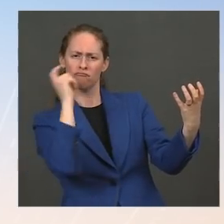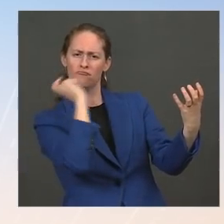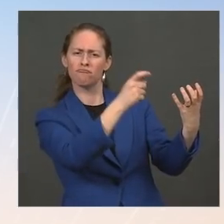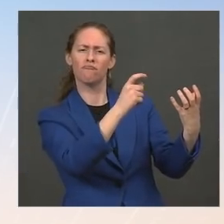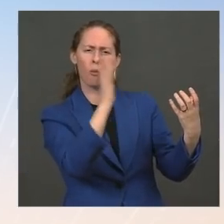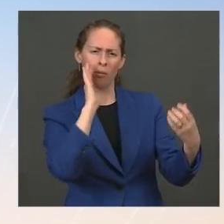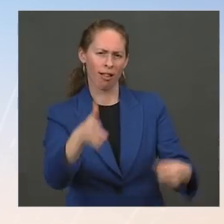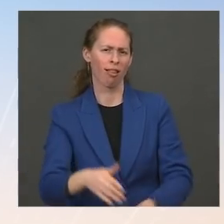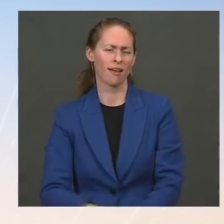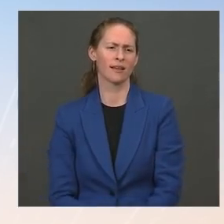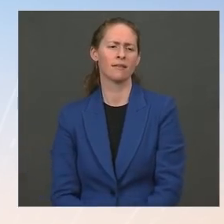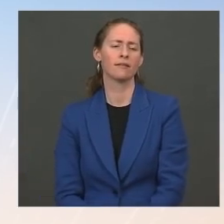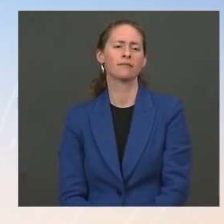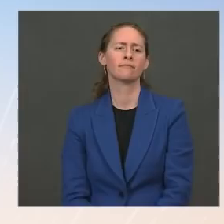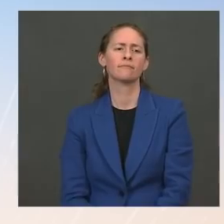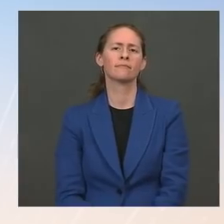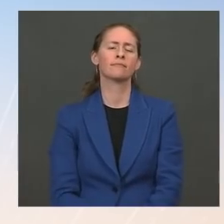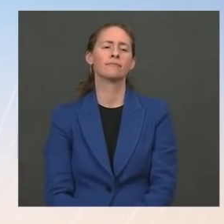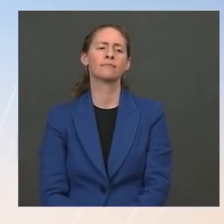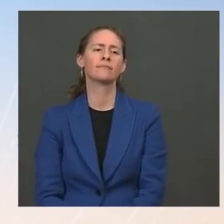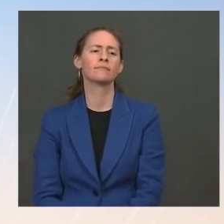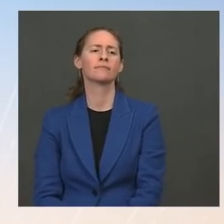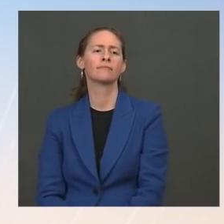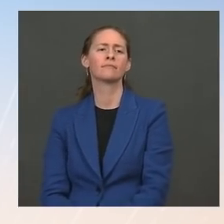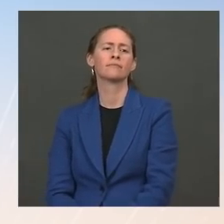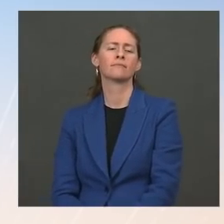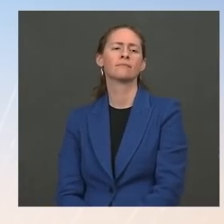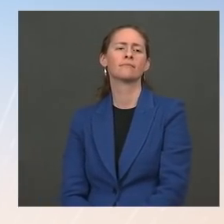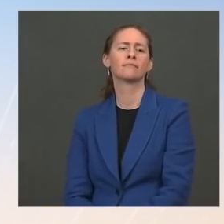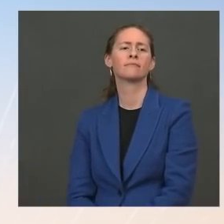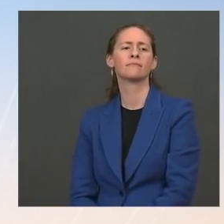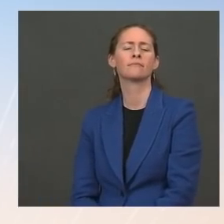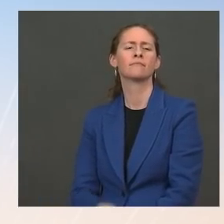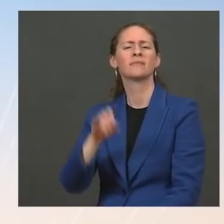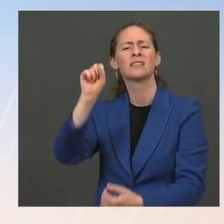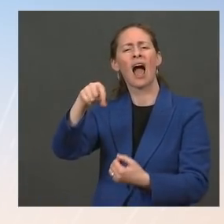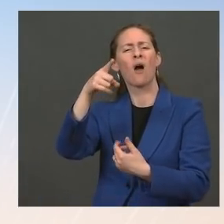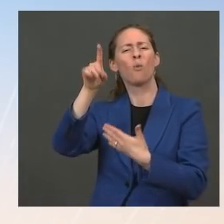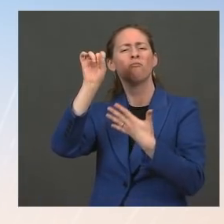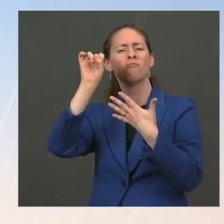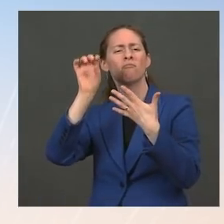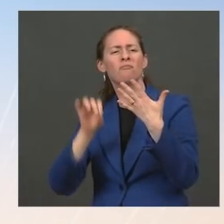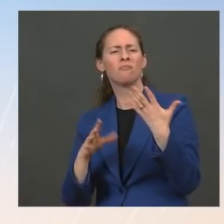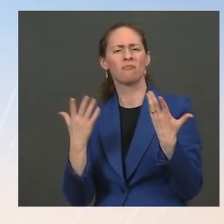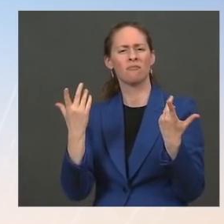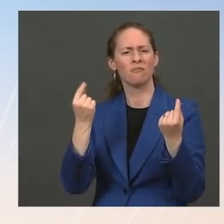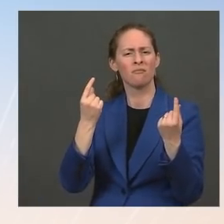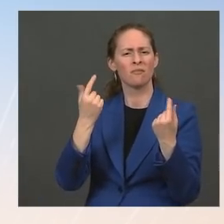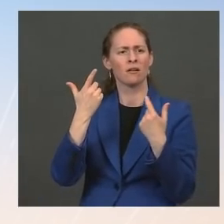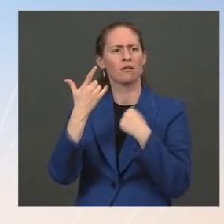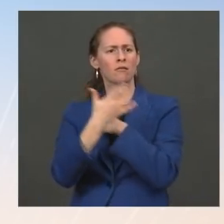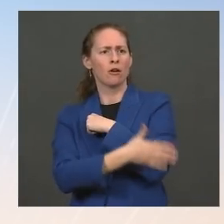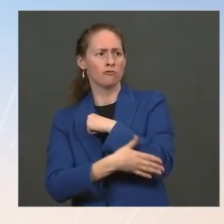you outlined some of the problems that countries face in vaccinating their own citizens. Does USAID or any other U.S. government agency